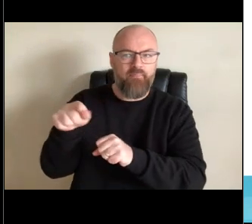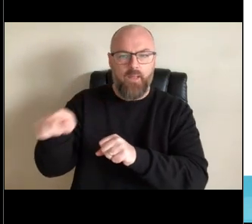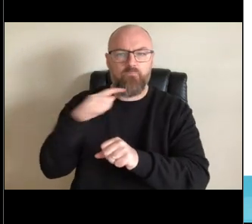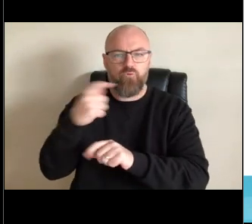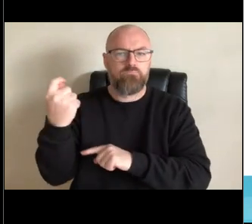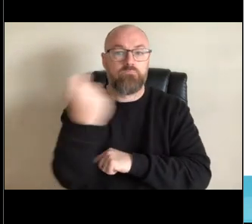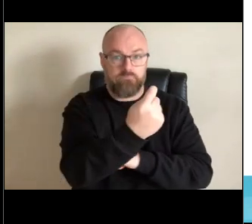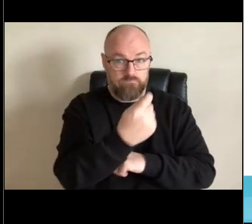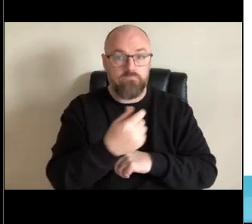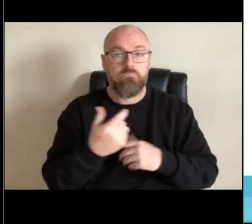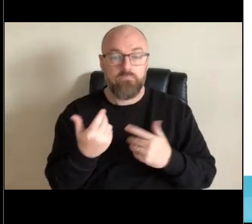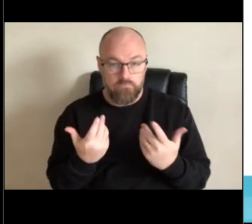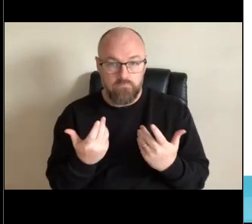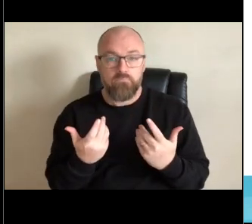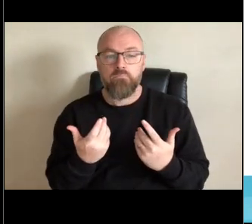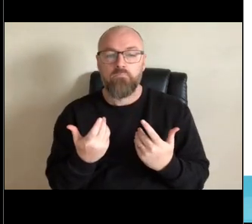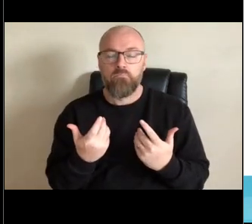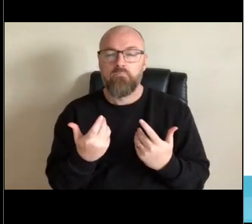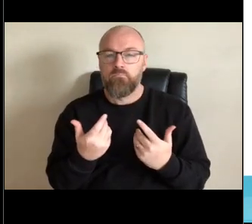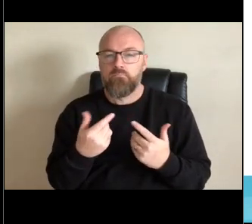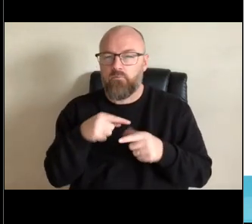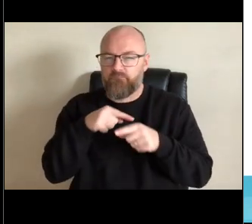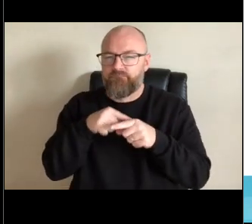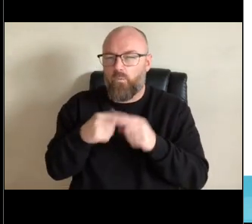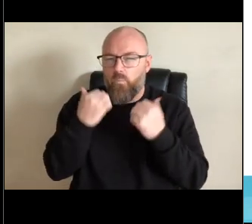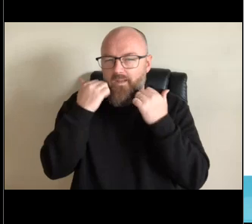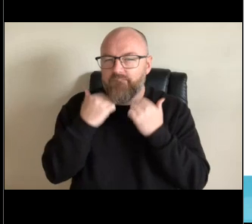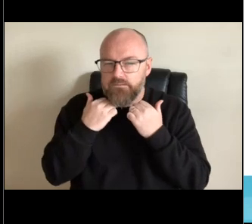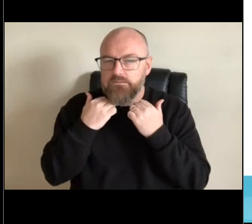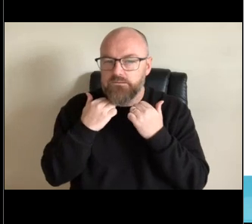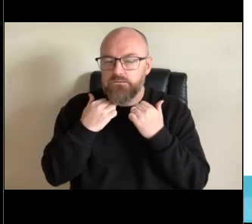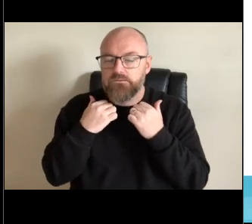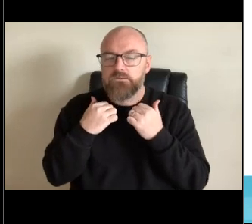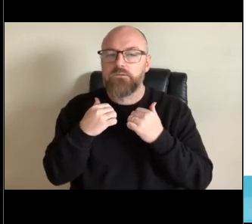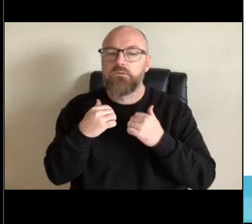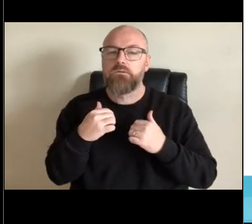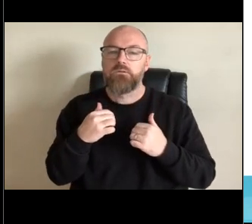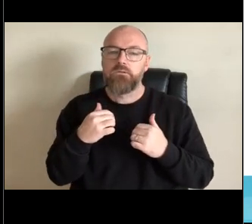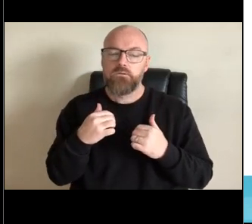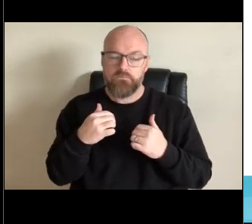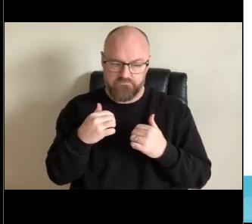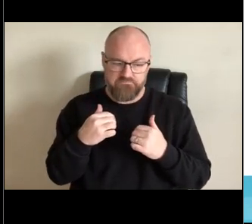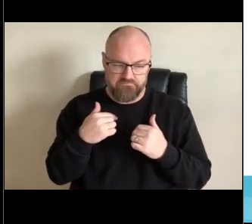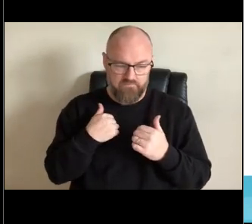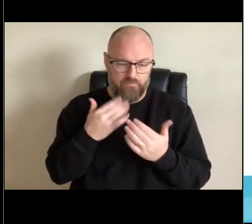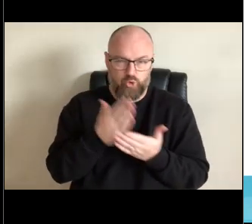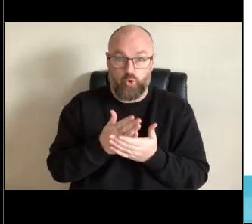the evidence and I imagine you know the judges and decision makers will be taking into account